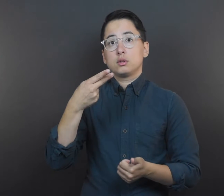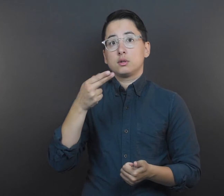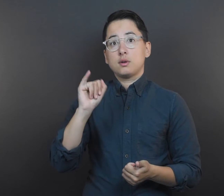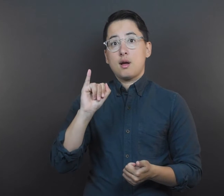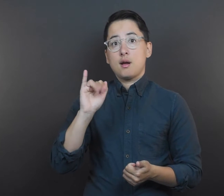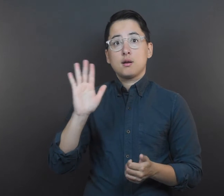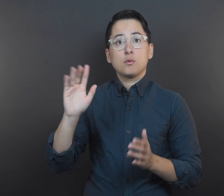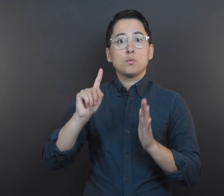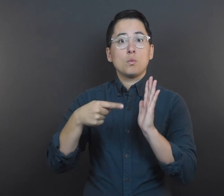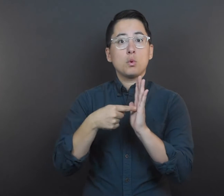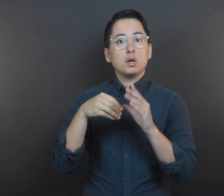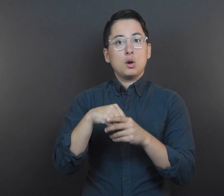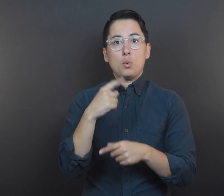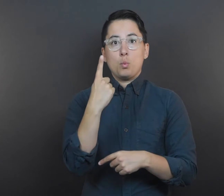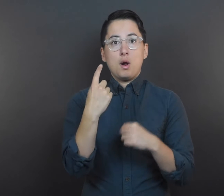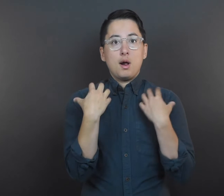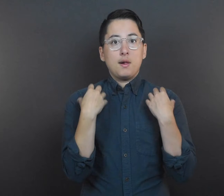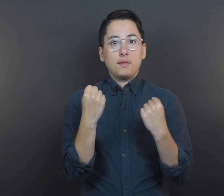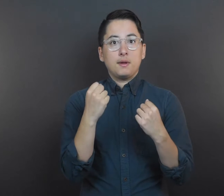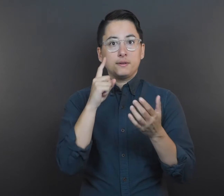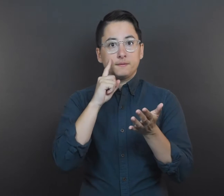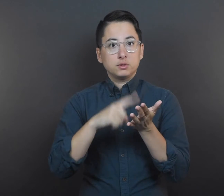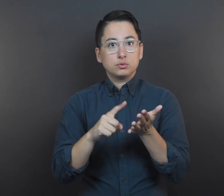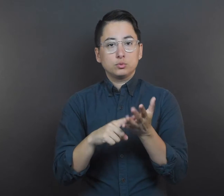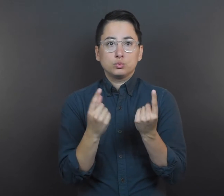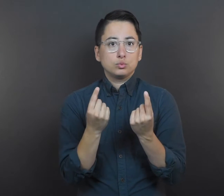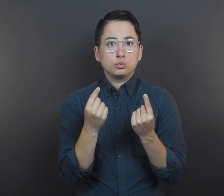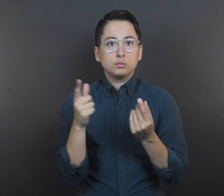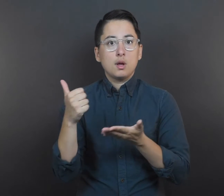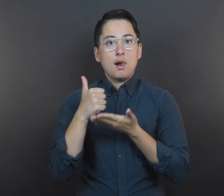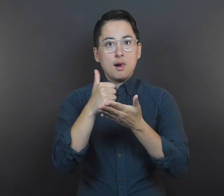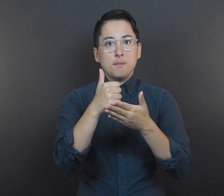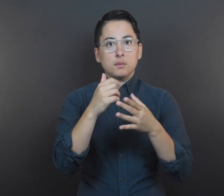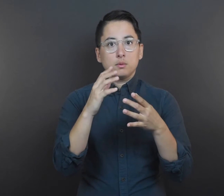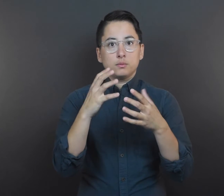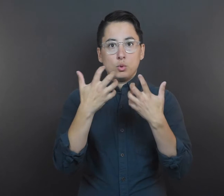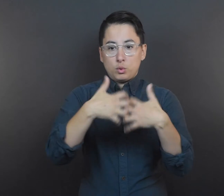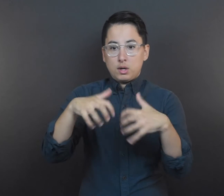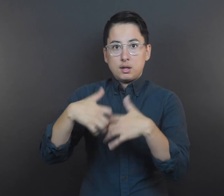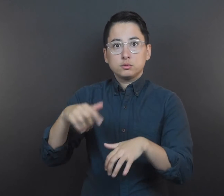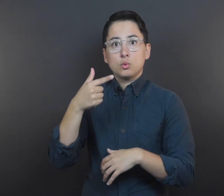analysis of samples from the otters to further support the epidemiologic investigation in